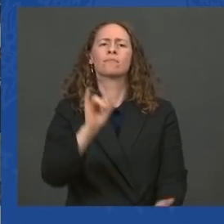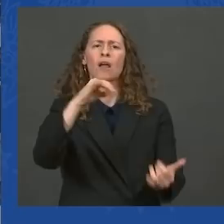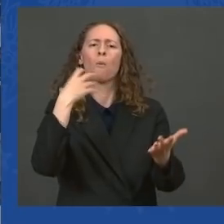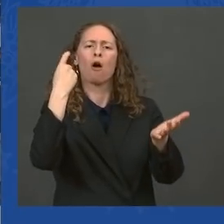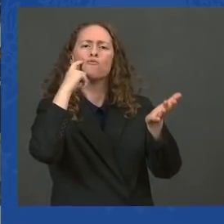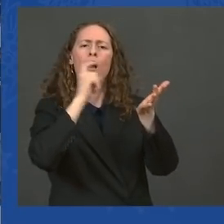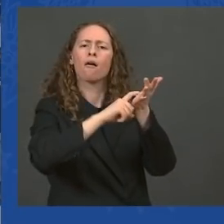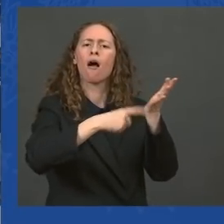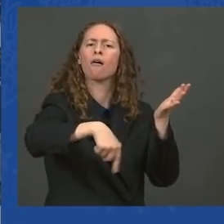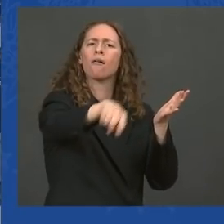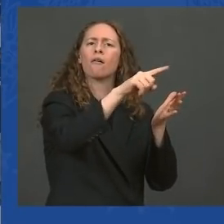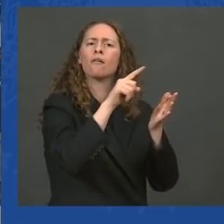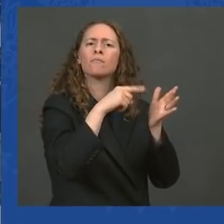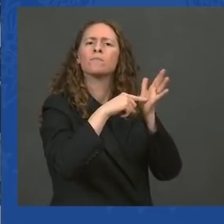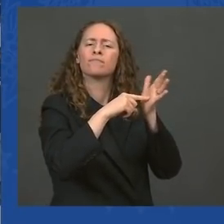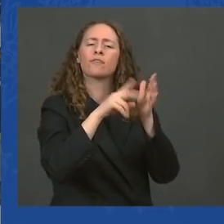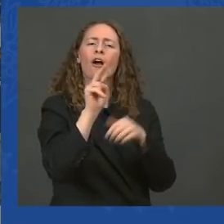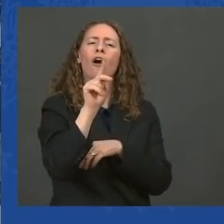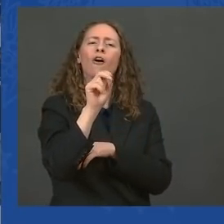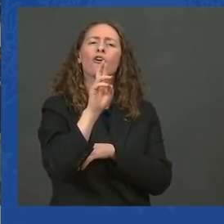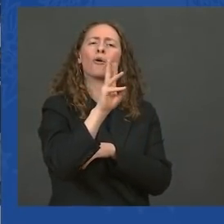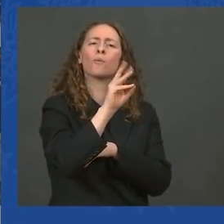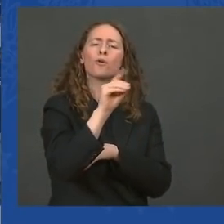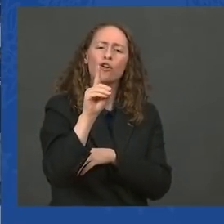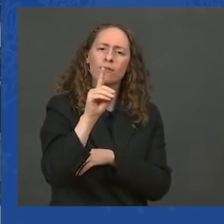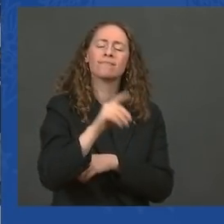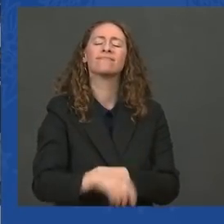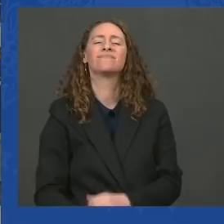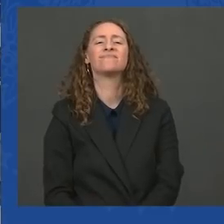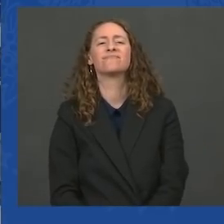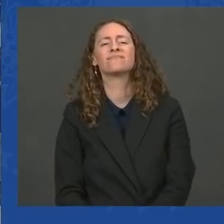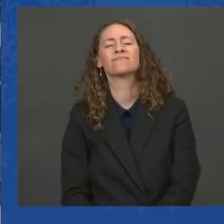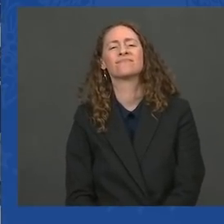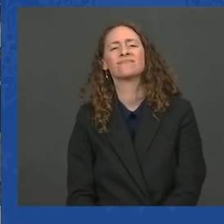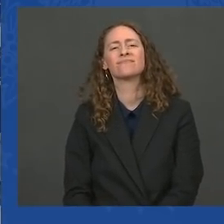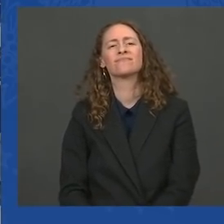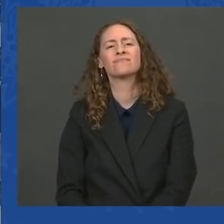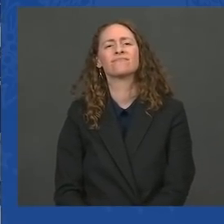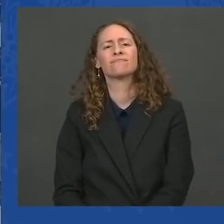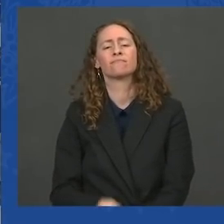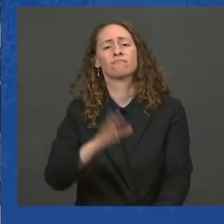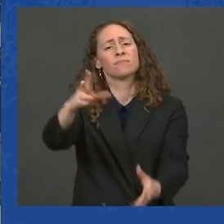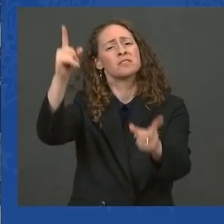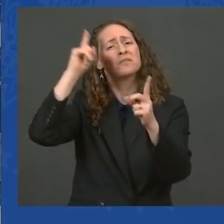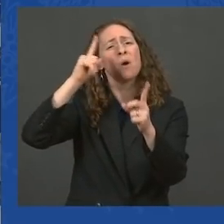continues to have the highest maternal mortality rates in the developed world, which is hard -- it's just --